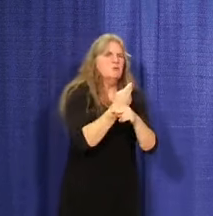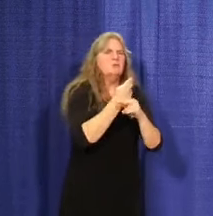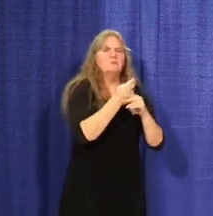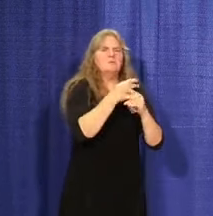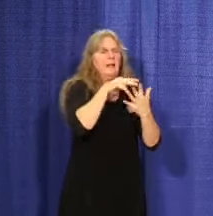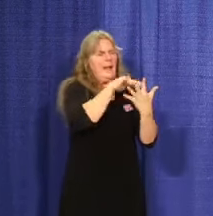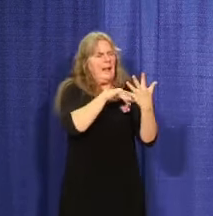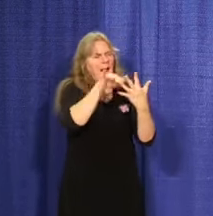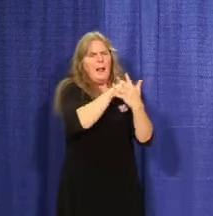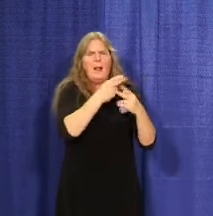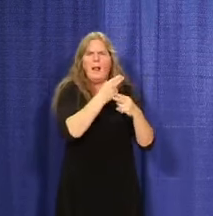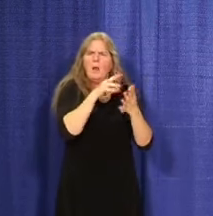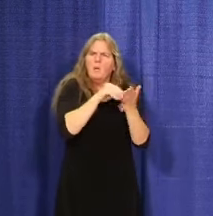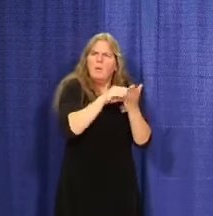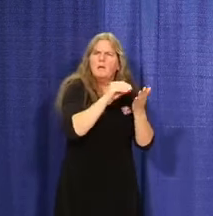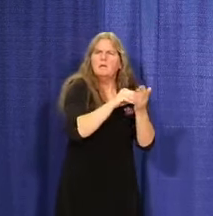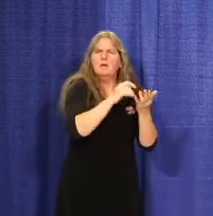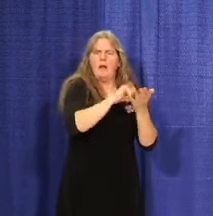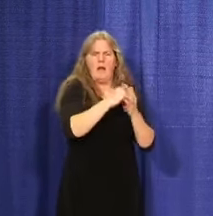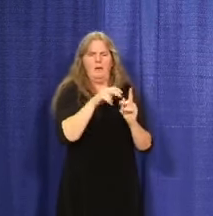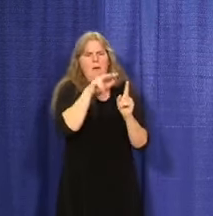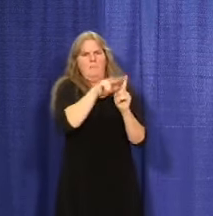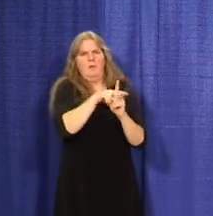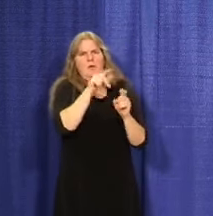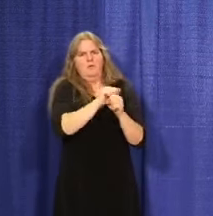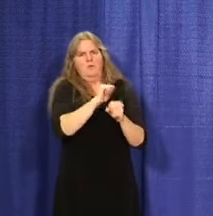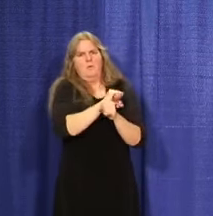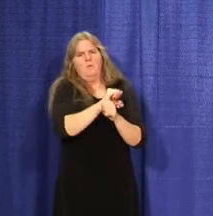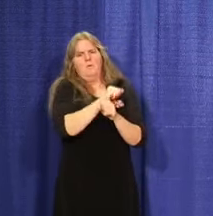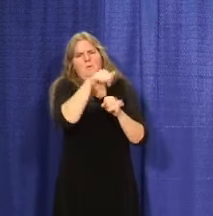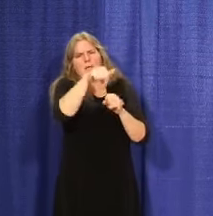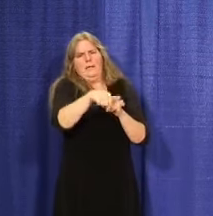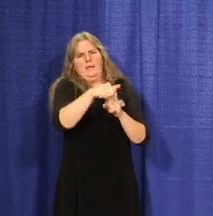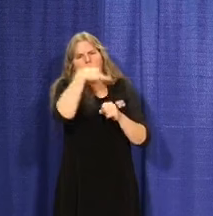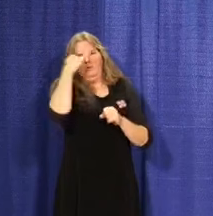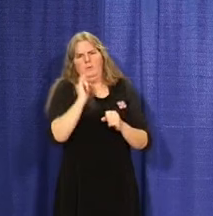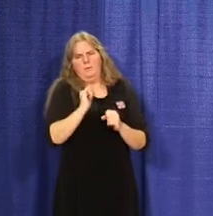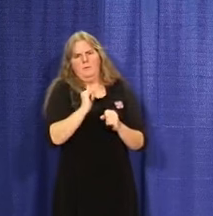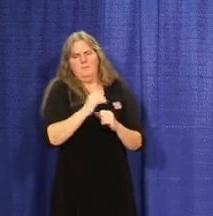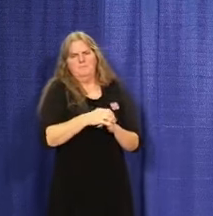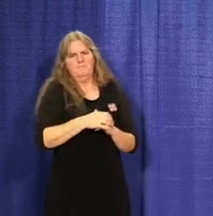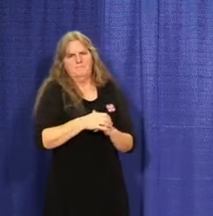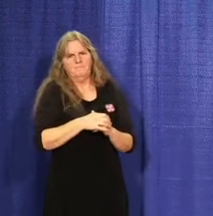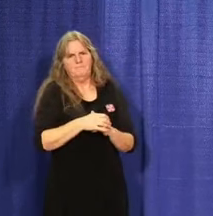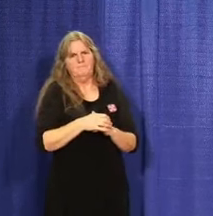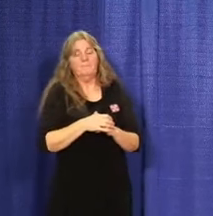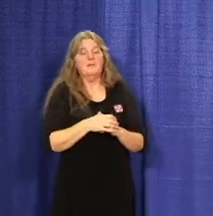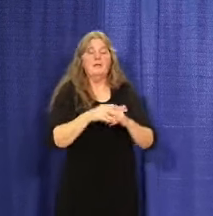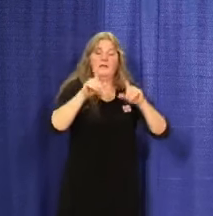it could play the most useful role. Good access to reliable testing is one of those elements that